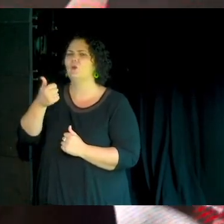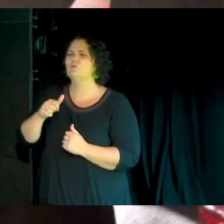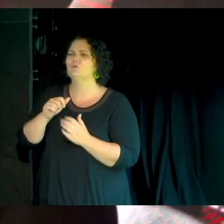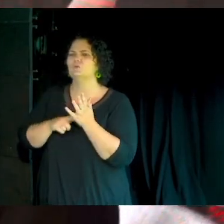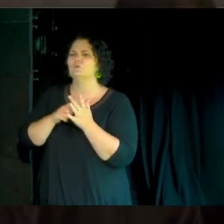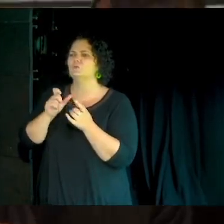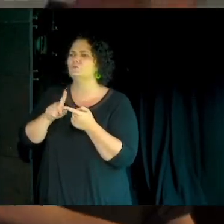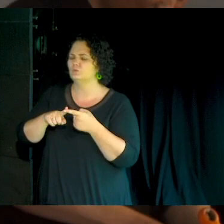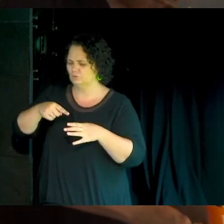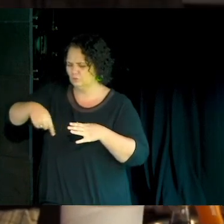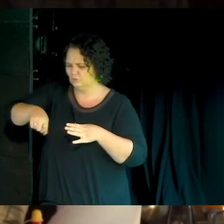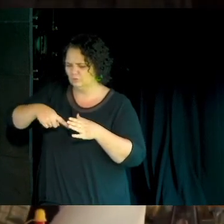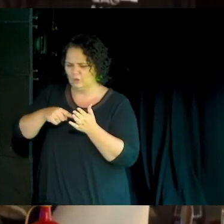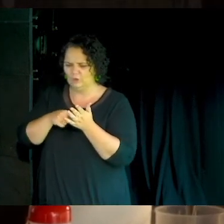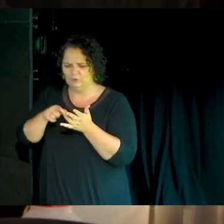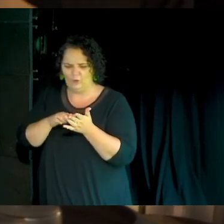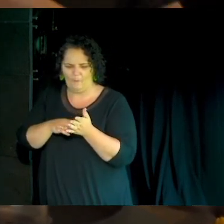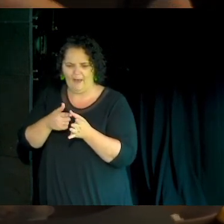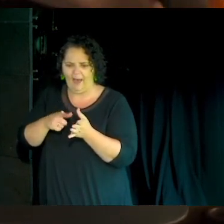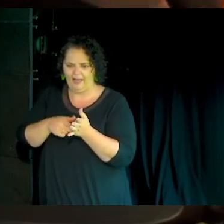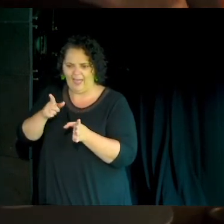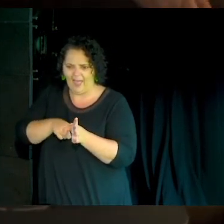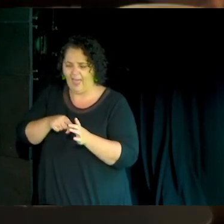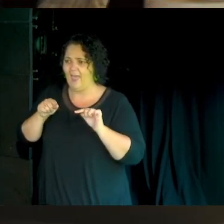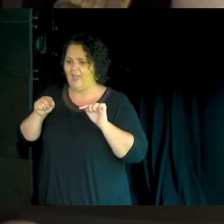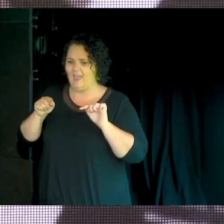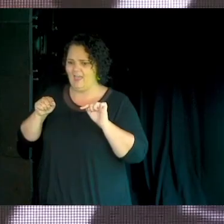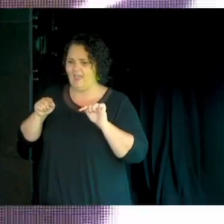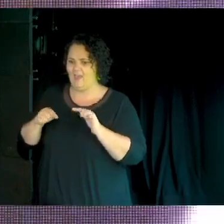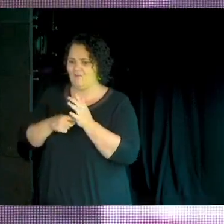called tamale they are the best part of the crab and there are a lot of umami when you put it in